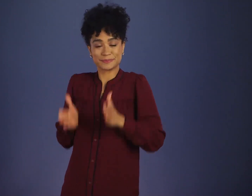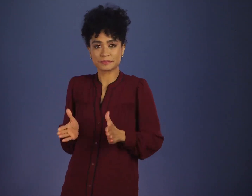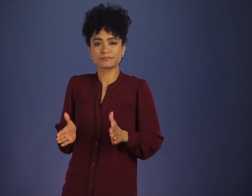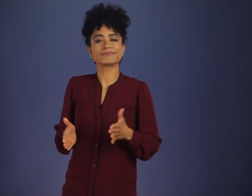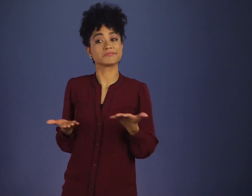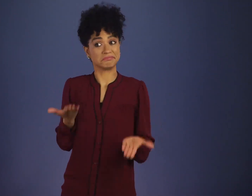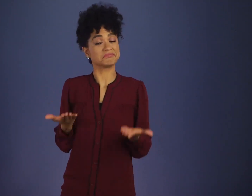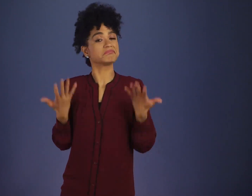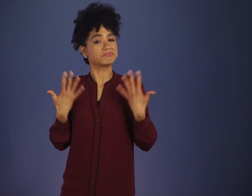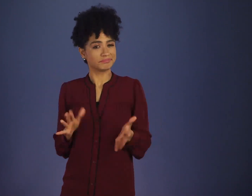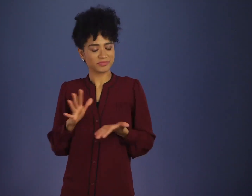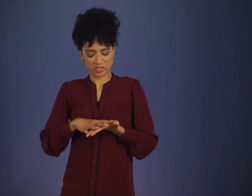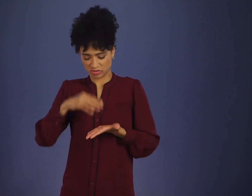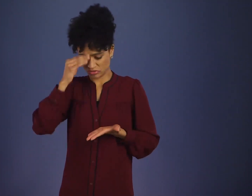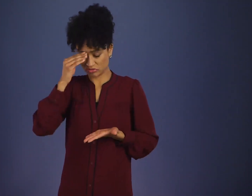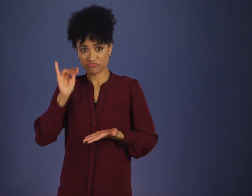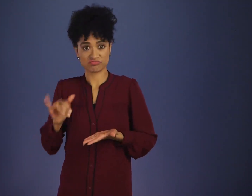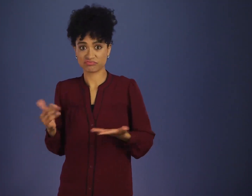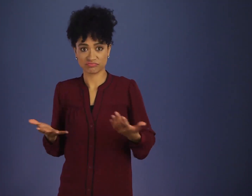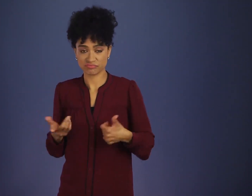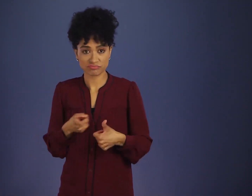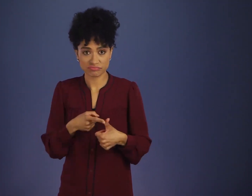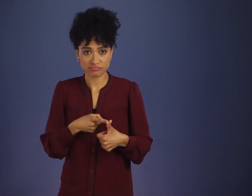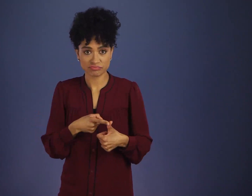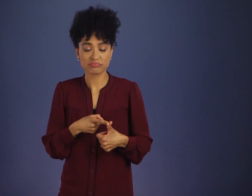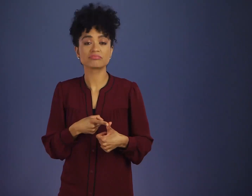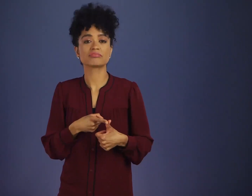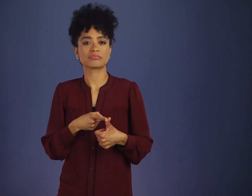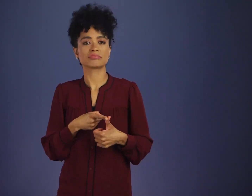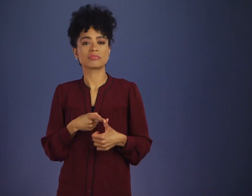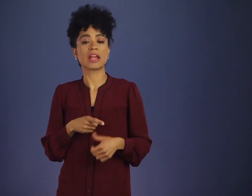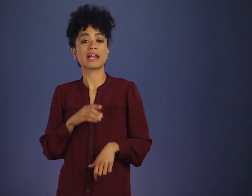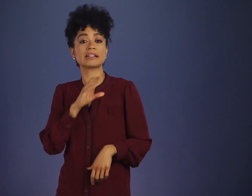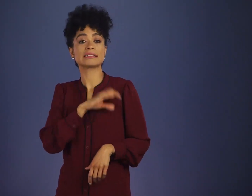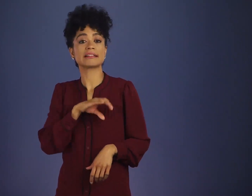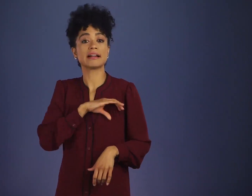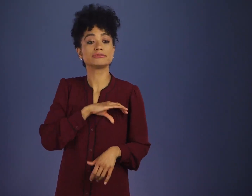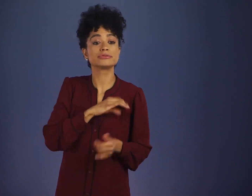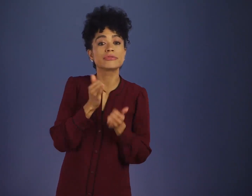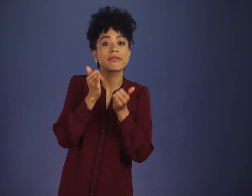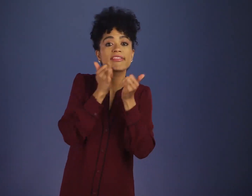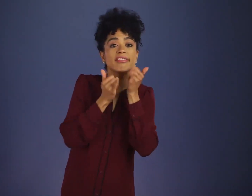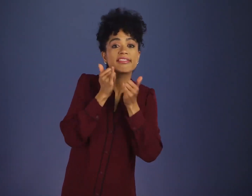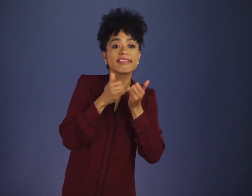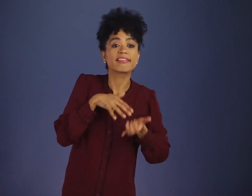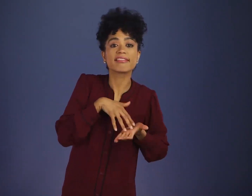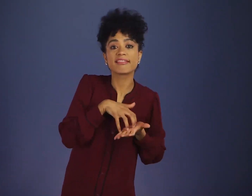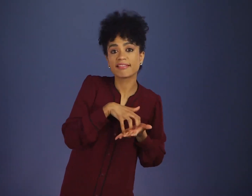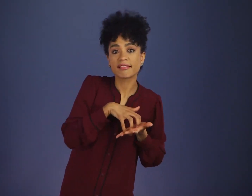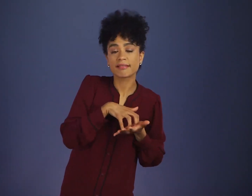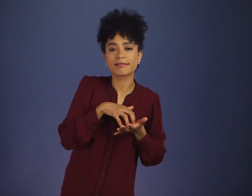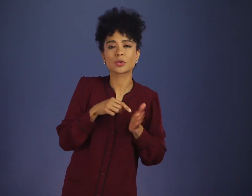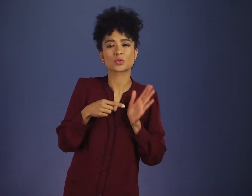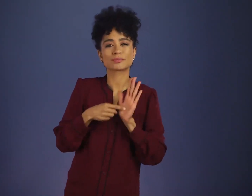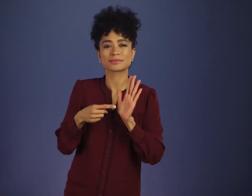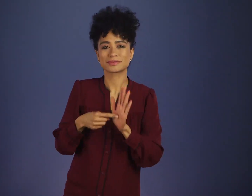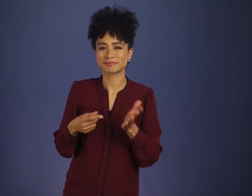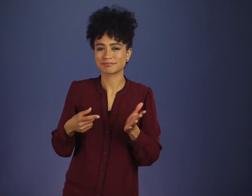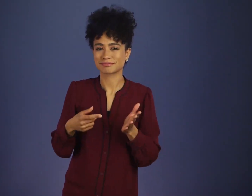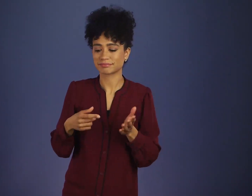By now the newcomer has probably arrived at the following conclusions: that his character defects,